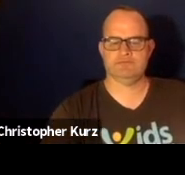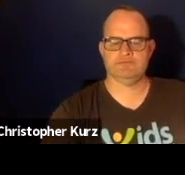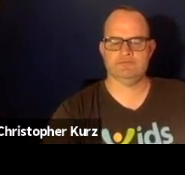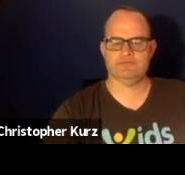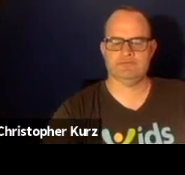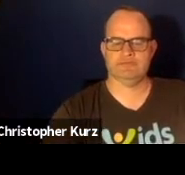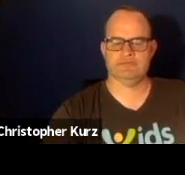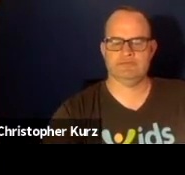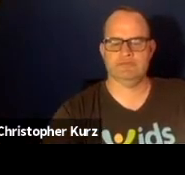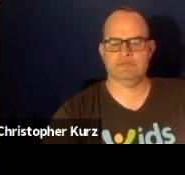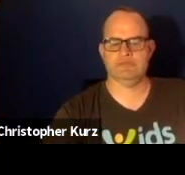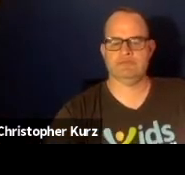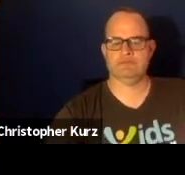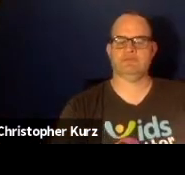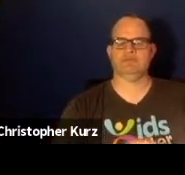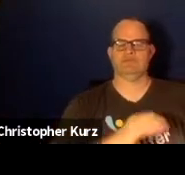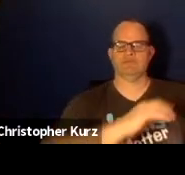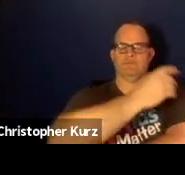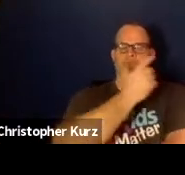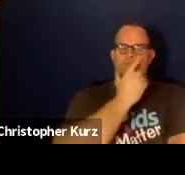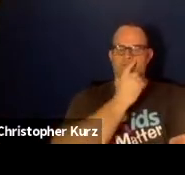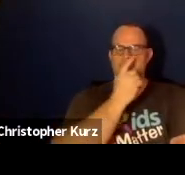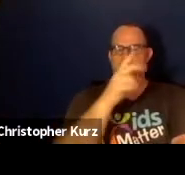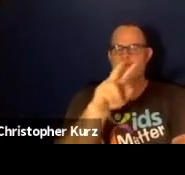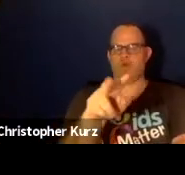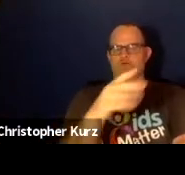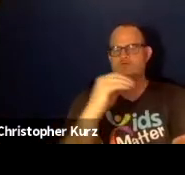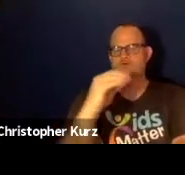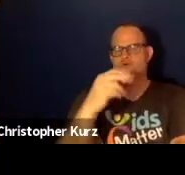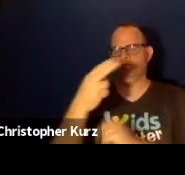So I'll reach down here and switch the written language to English